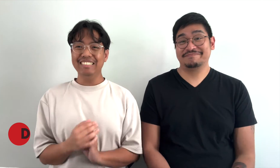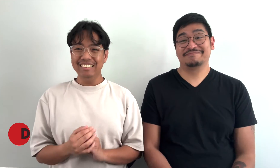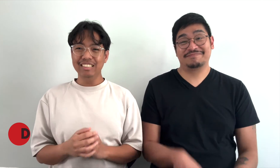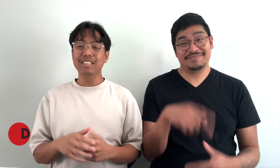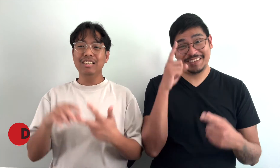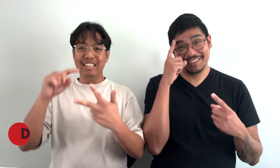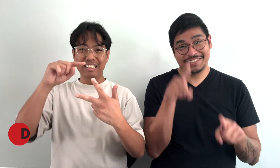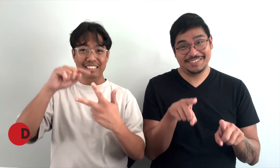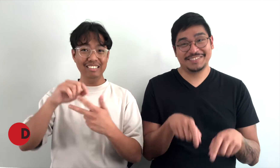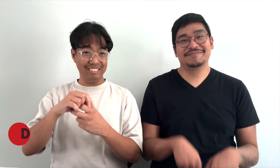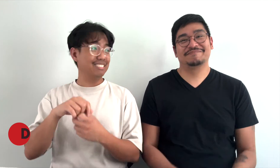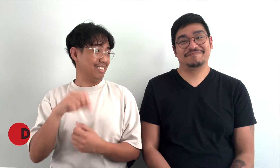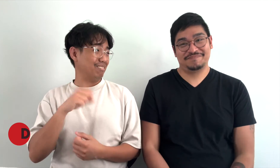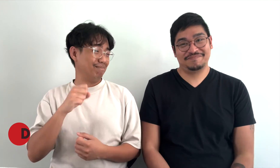[Carlos]: Yes, I agree!